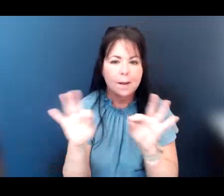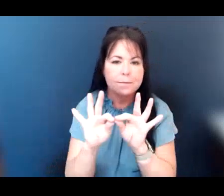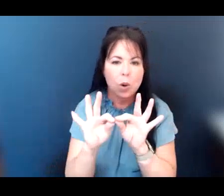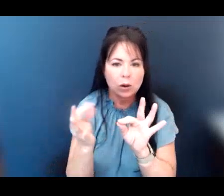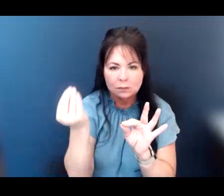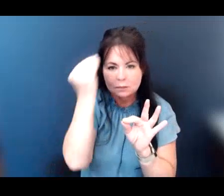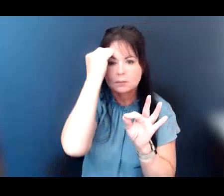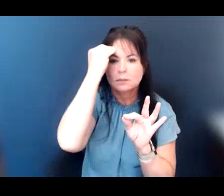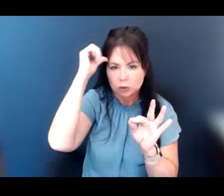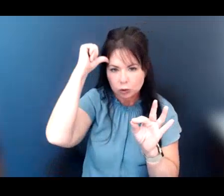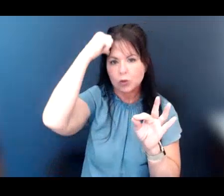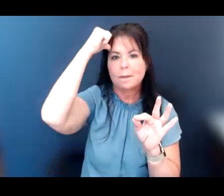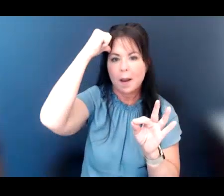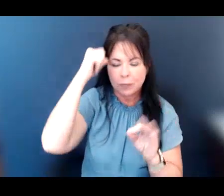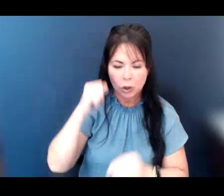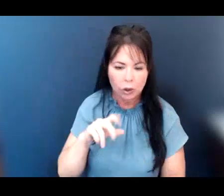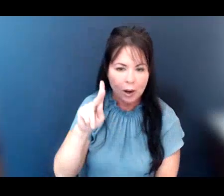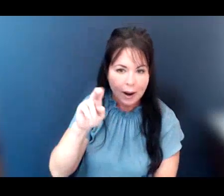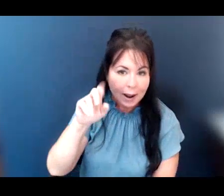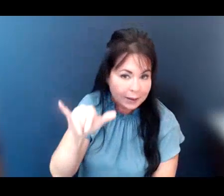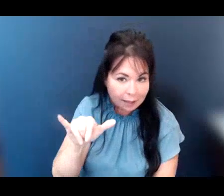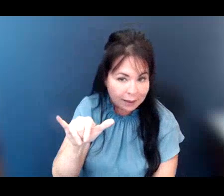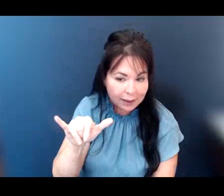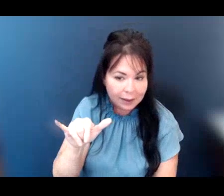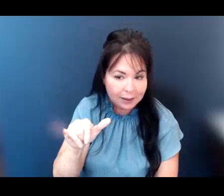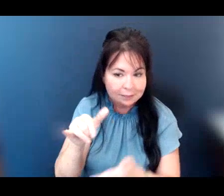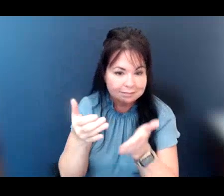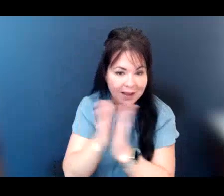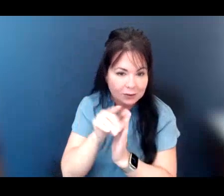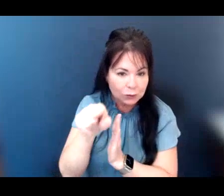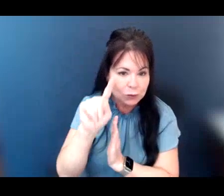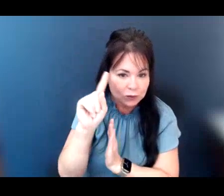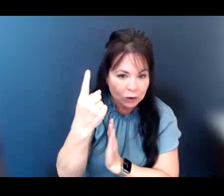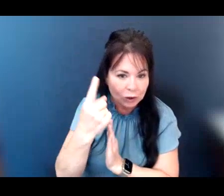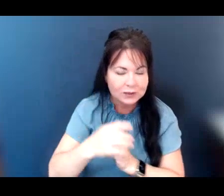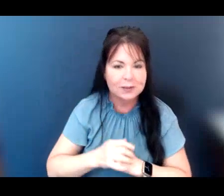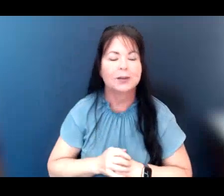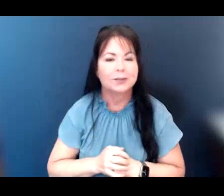with you for this question. Yeah. Yes, thanks so much, Jess. This is such a hot topic.